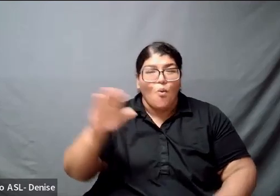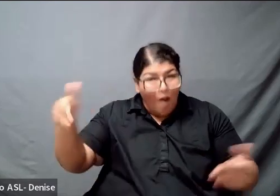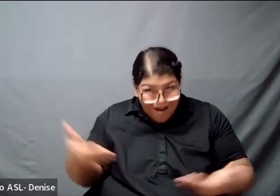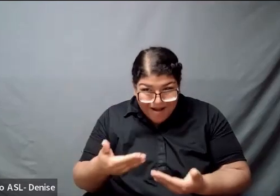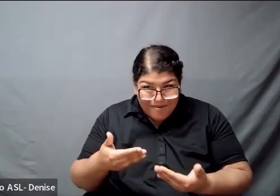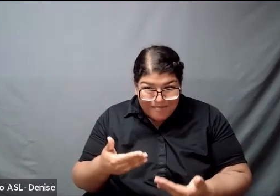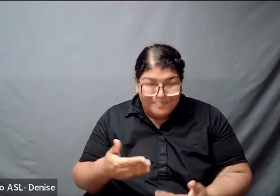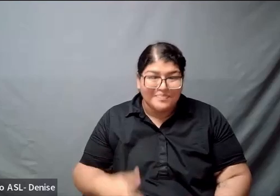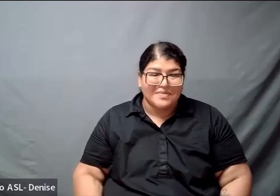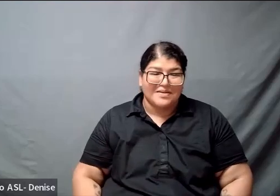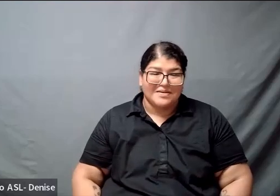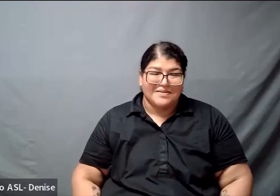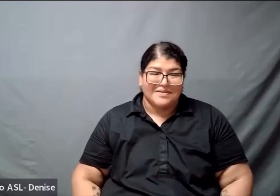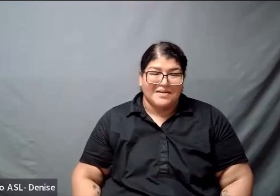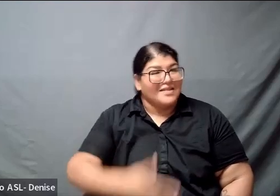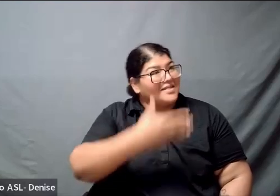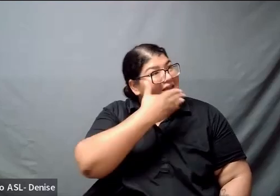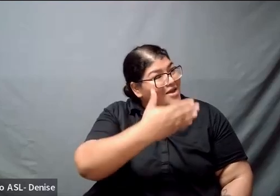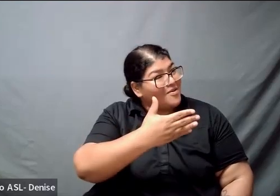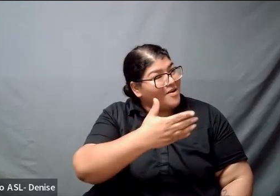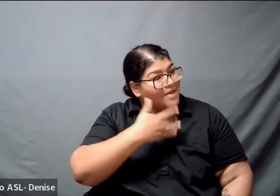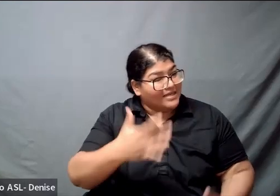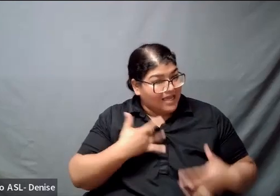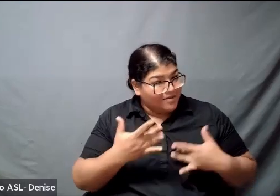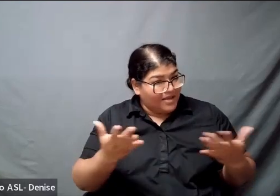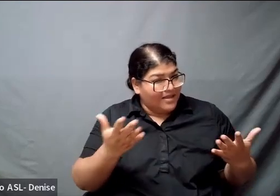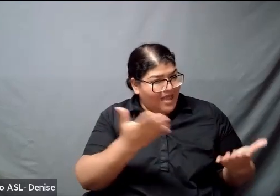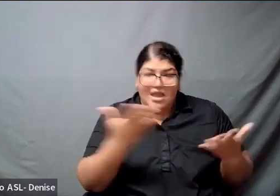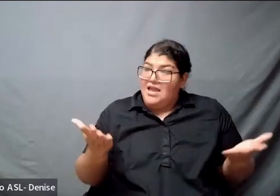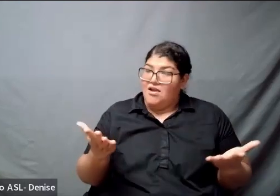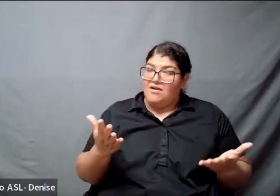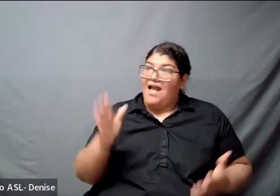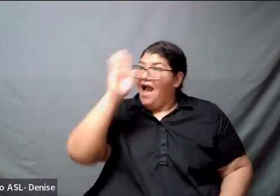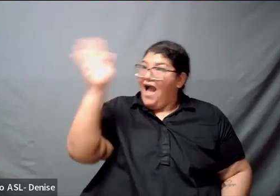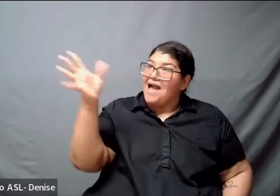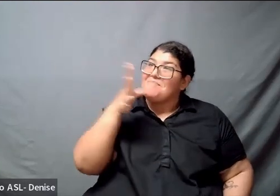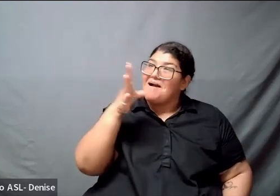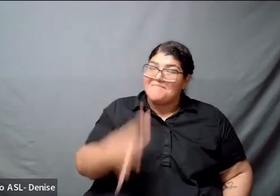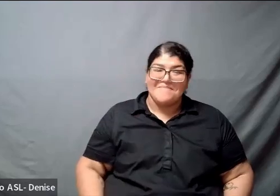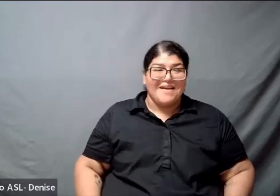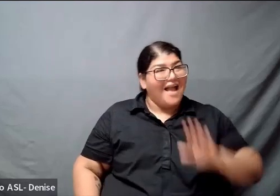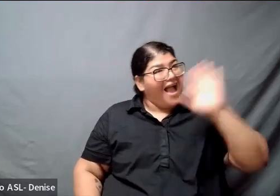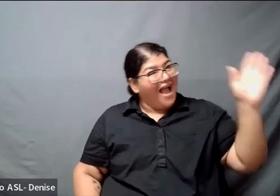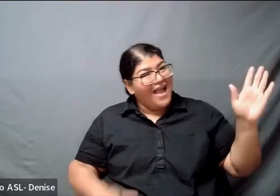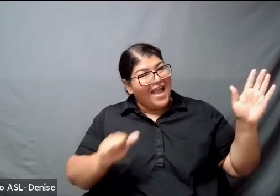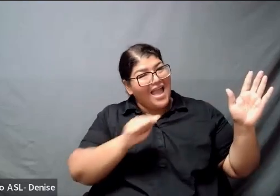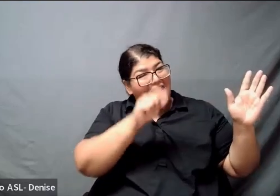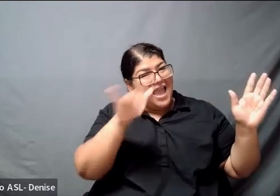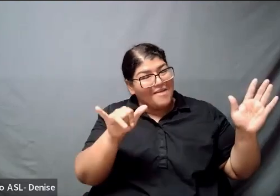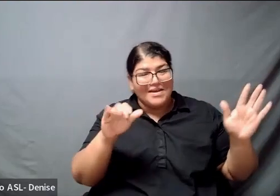Hi, I'm excited to be there. Be here. Excuse me. Hi, mom. Hi Amy and Jessica and Carol and other names that I saw.